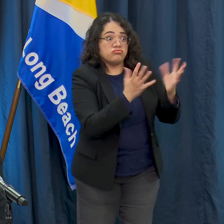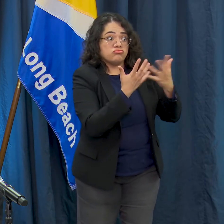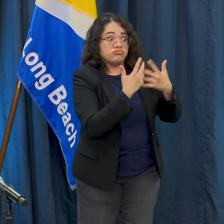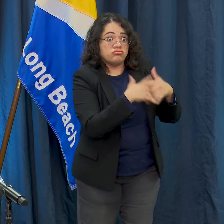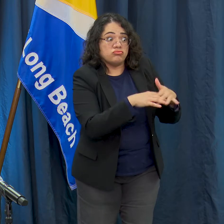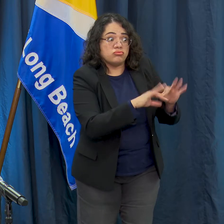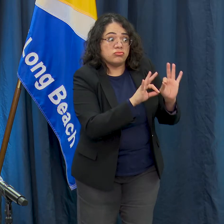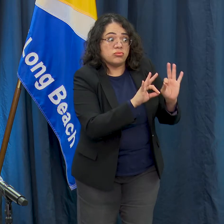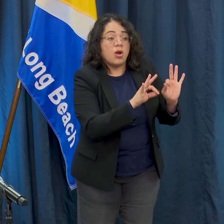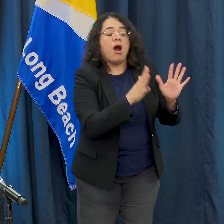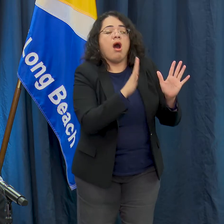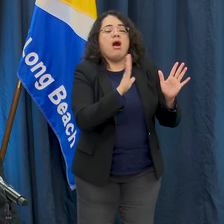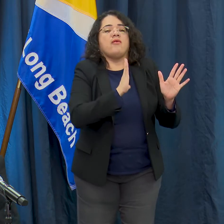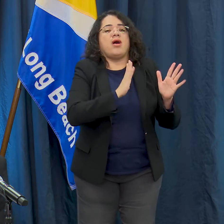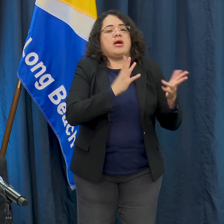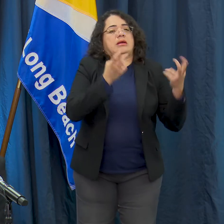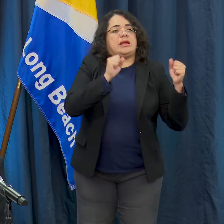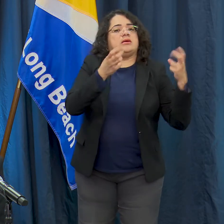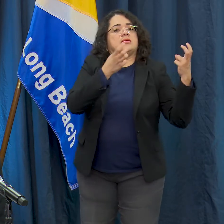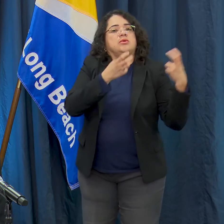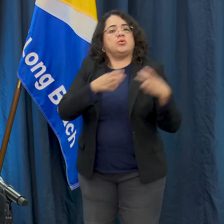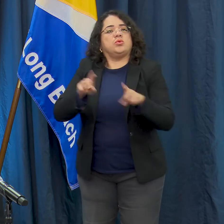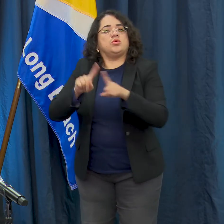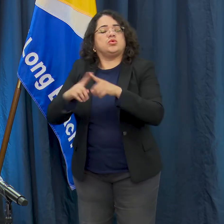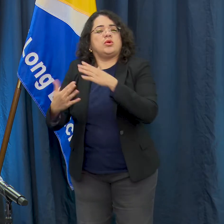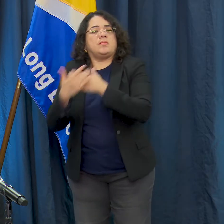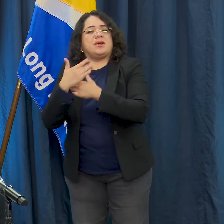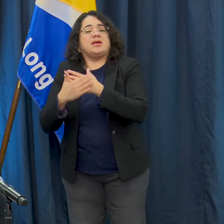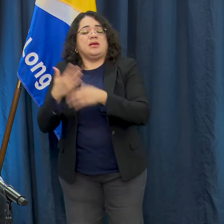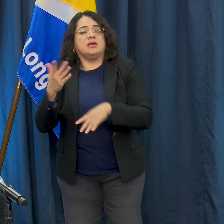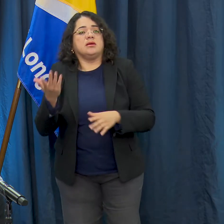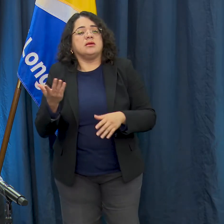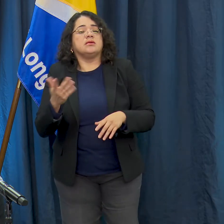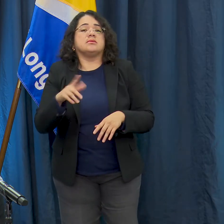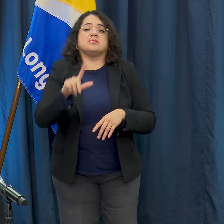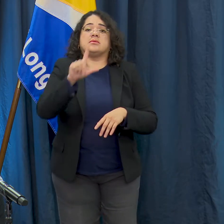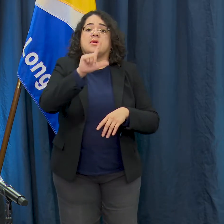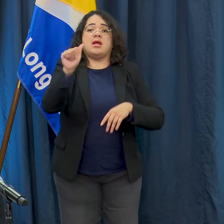phased in approach and as a reminder the county didn't do any sort of beach